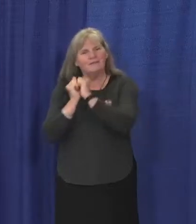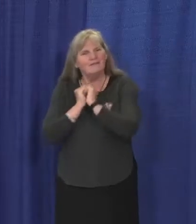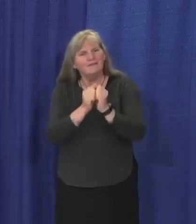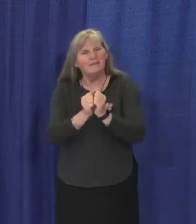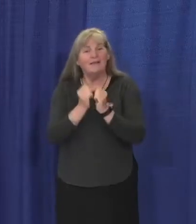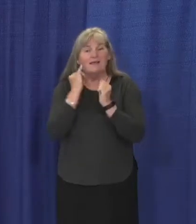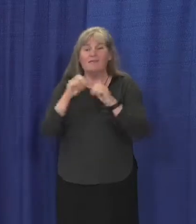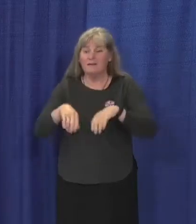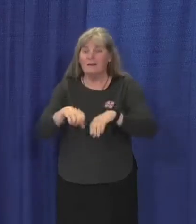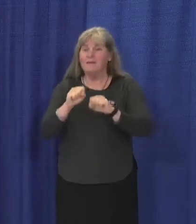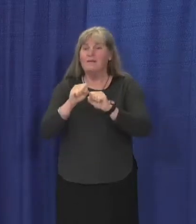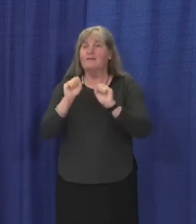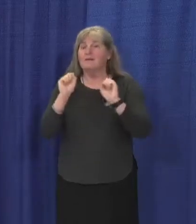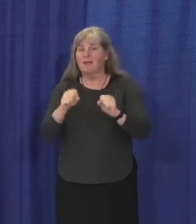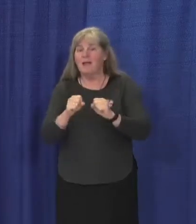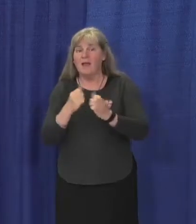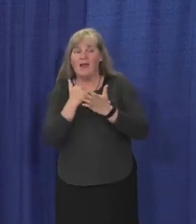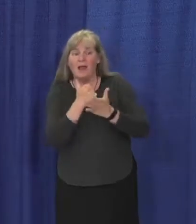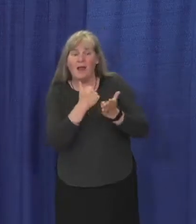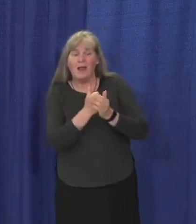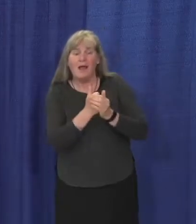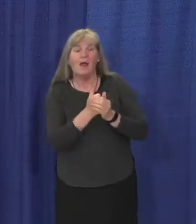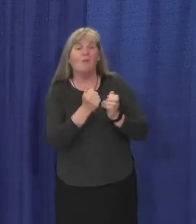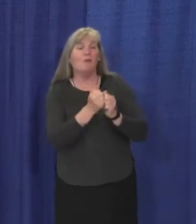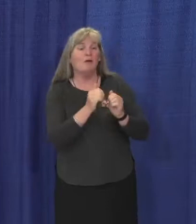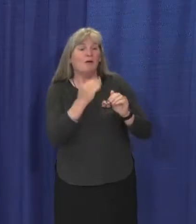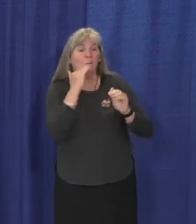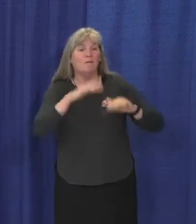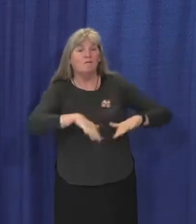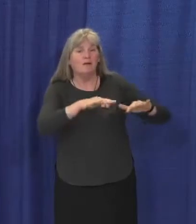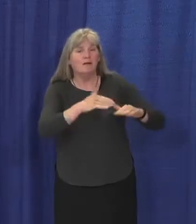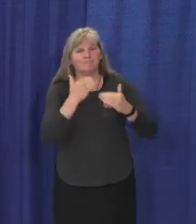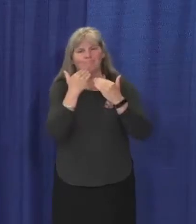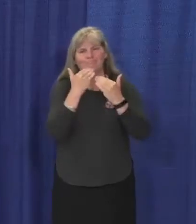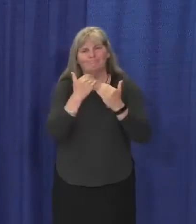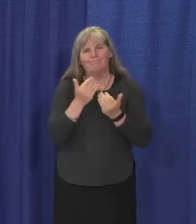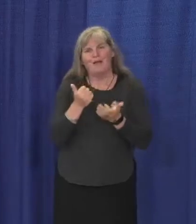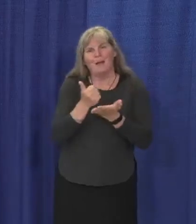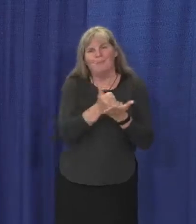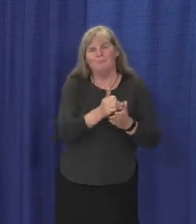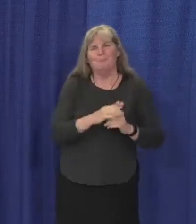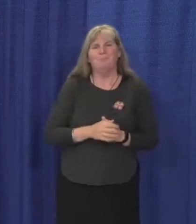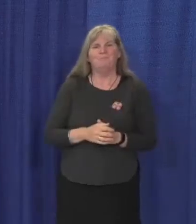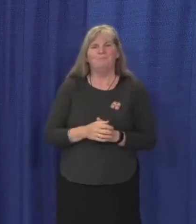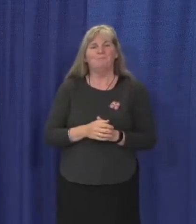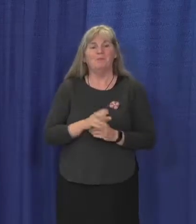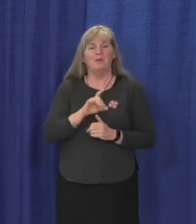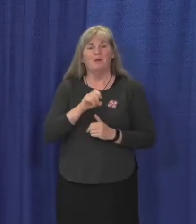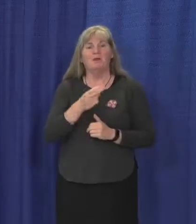Keep up the great work and I encourage everyone who can lend a hand to do so.